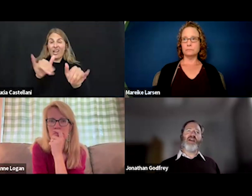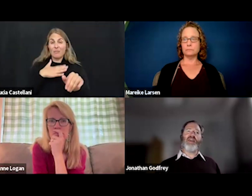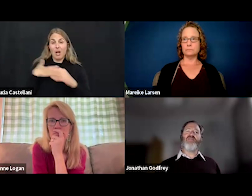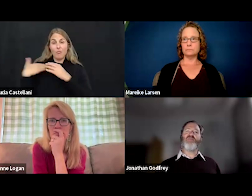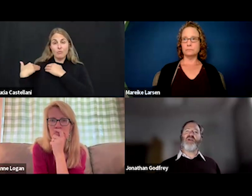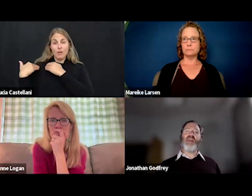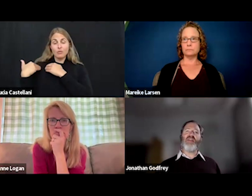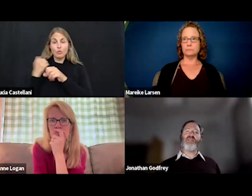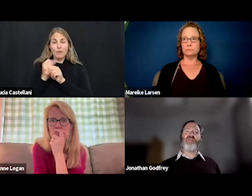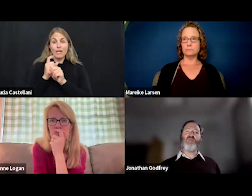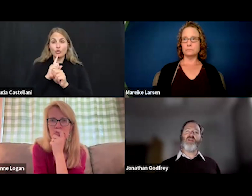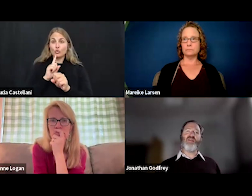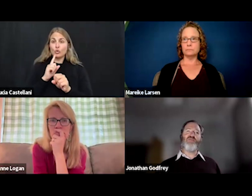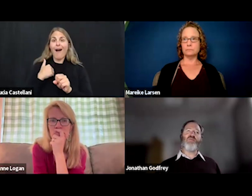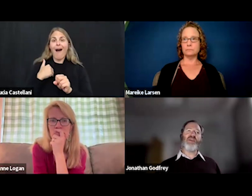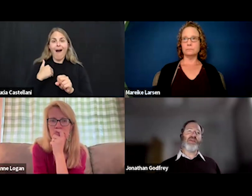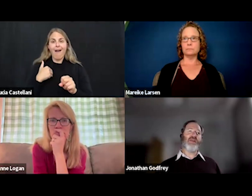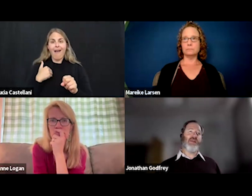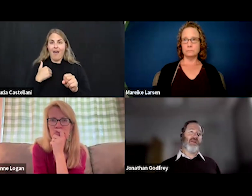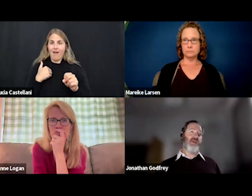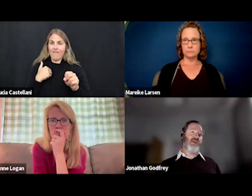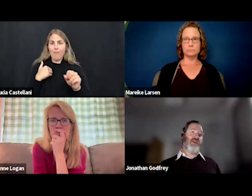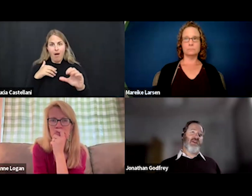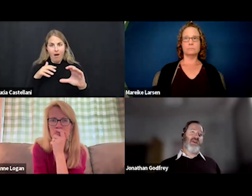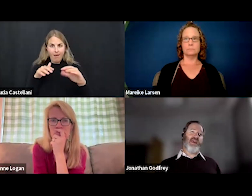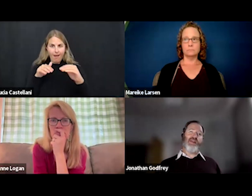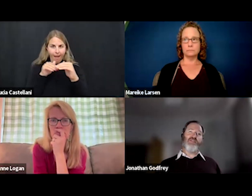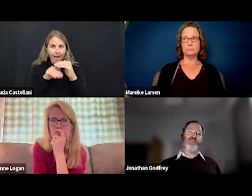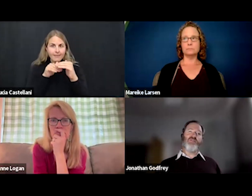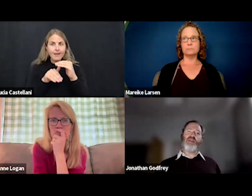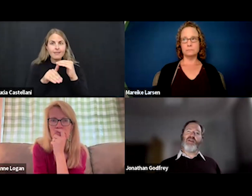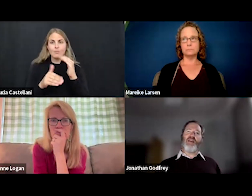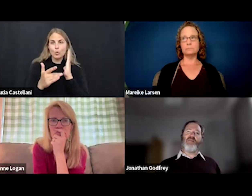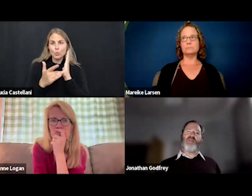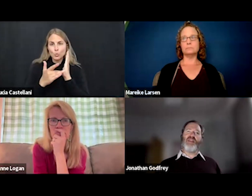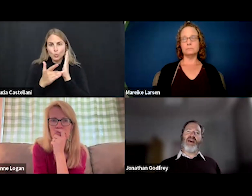I have my access working for me, and that I am then